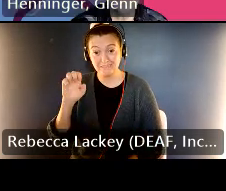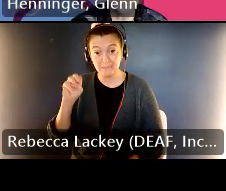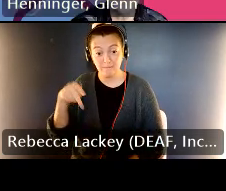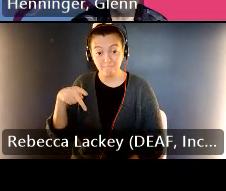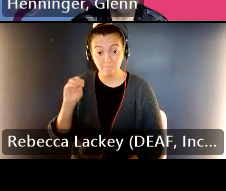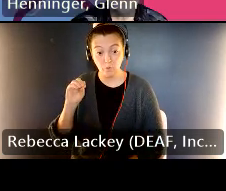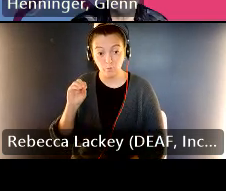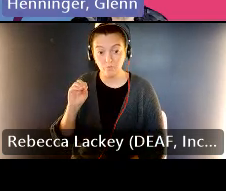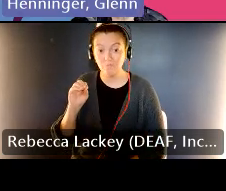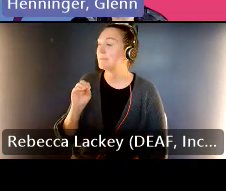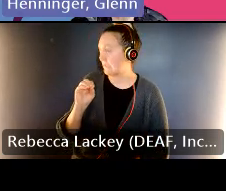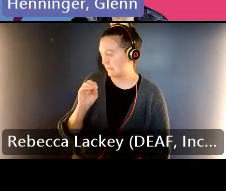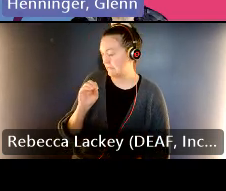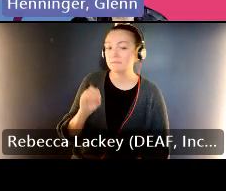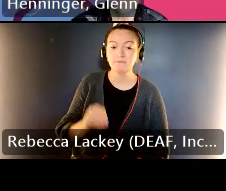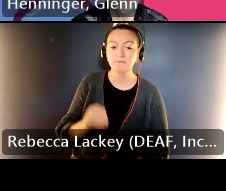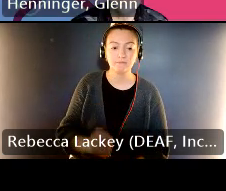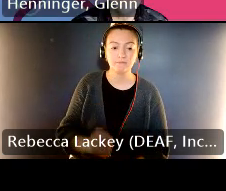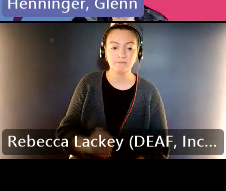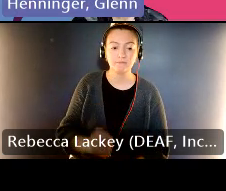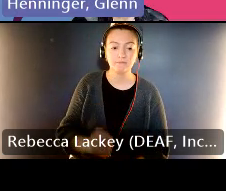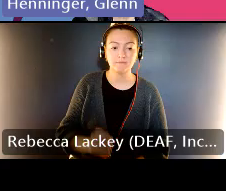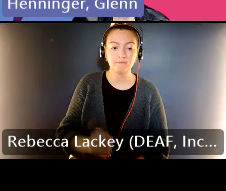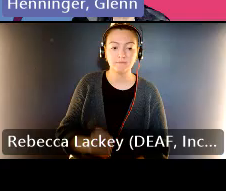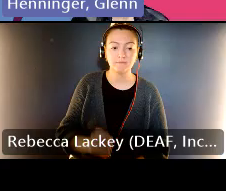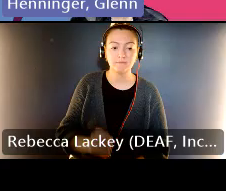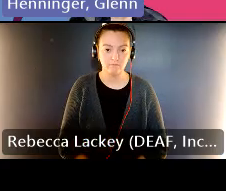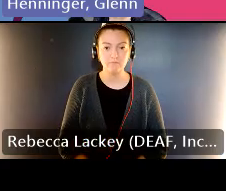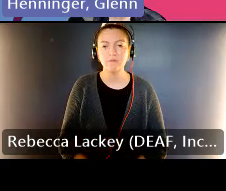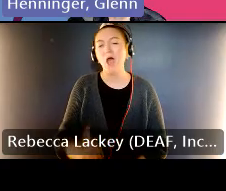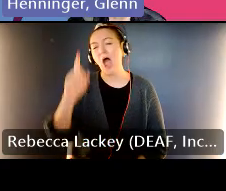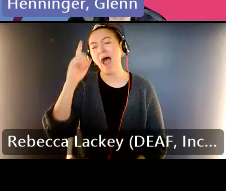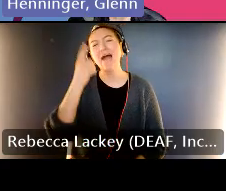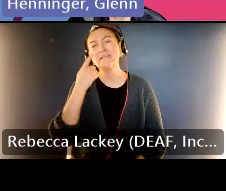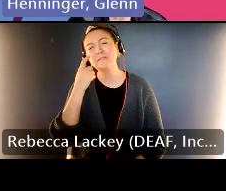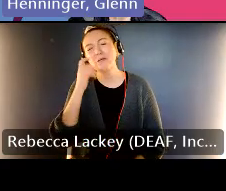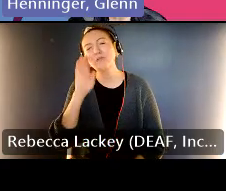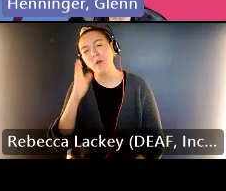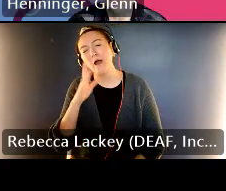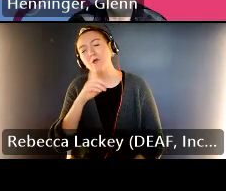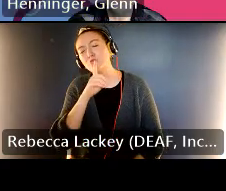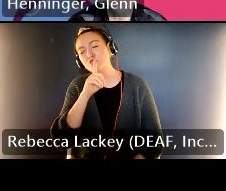Yes, OK, I thought you would be but just want to make sure 31.